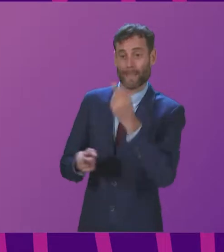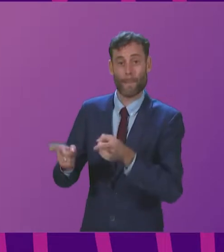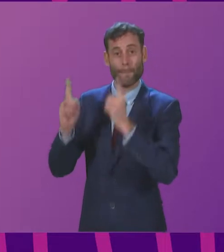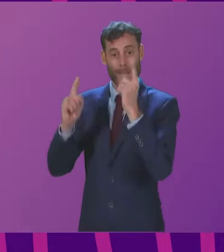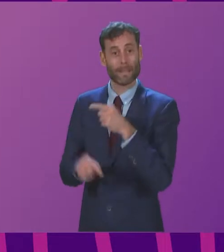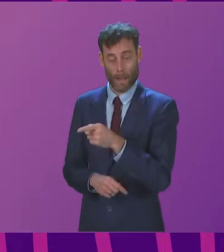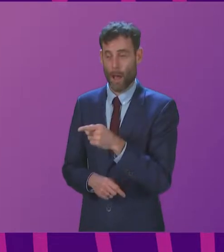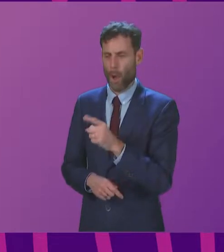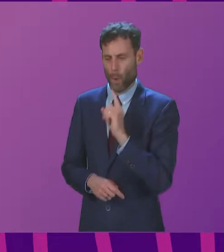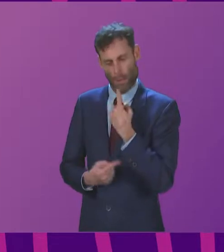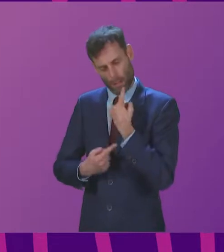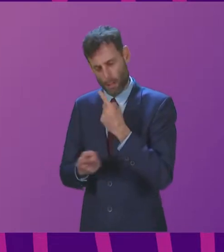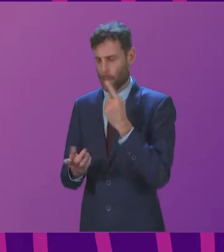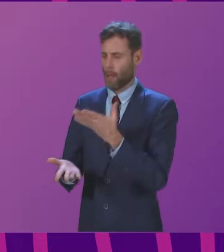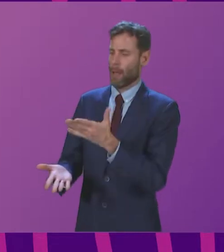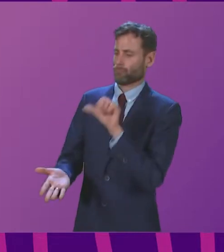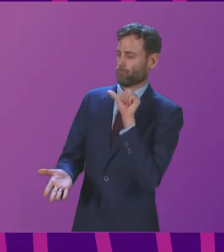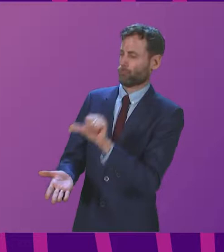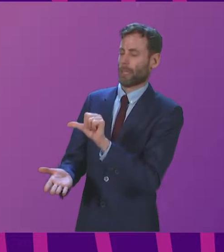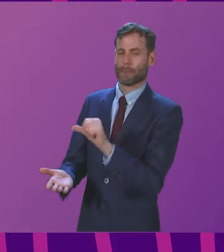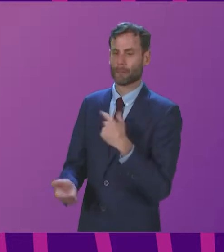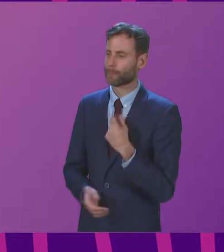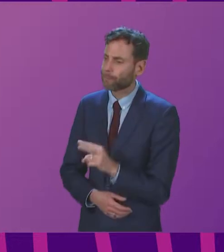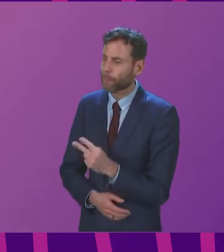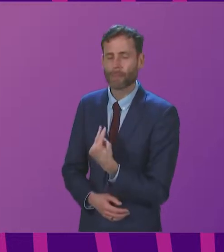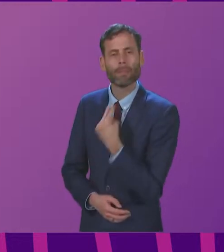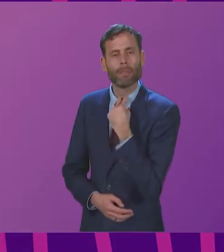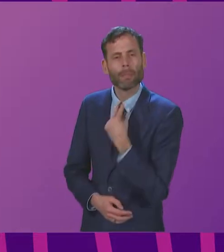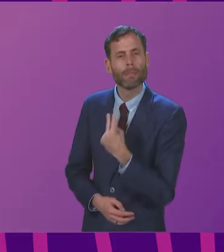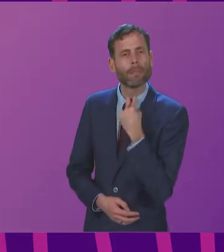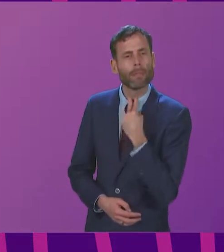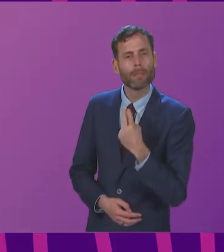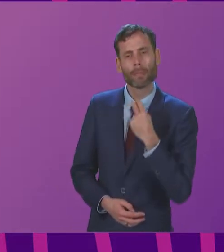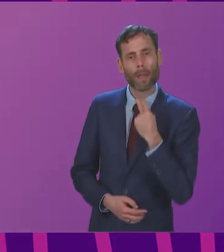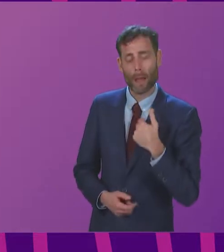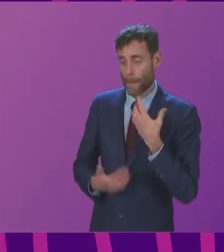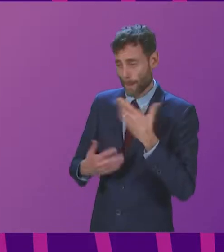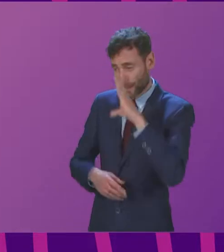do the right thing. In the past few weeks I have raised flaws with the digital self-tracing form